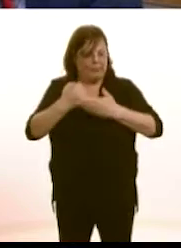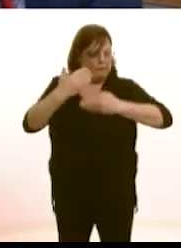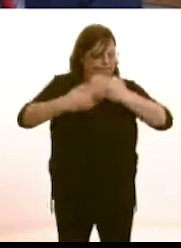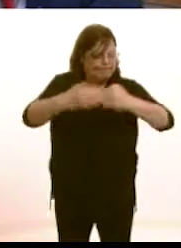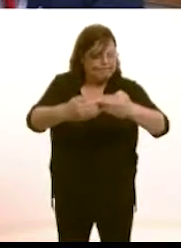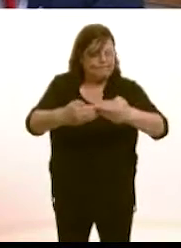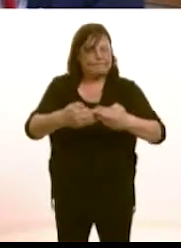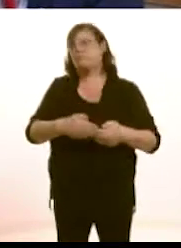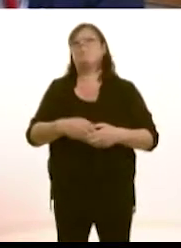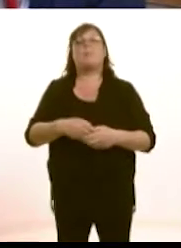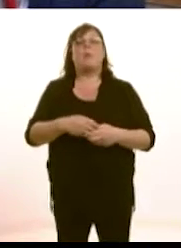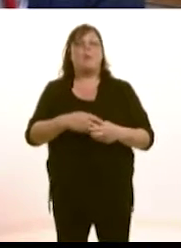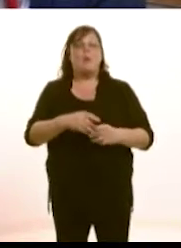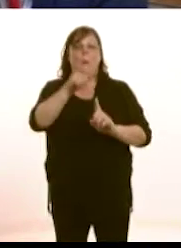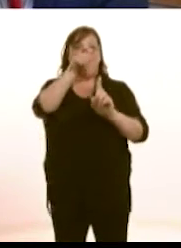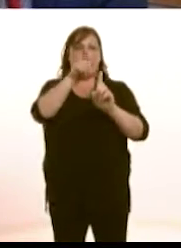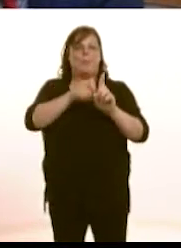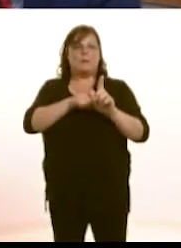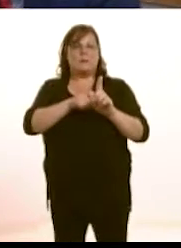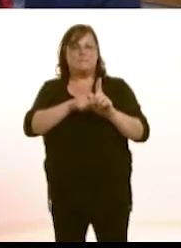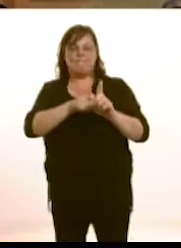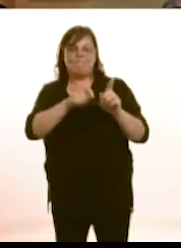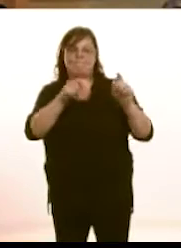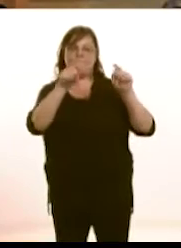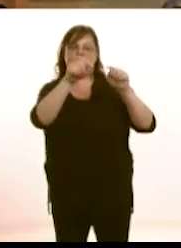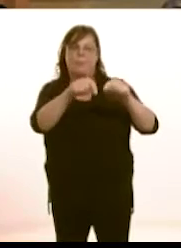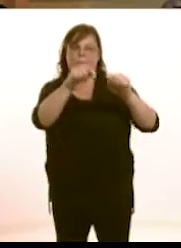Creating the offence is one thing; finding enough evidence to prosecute can be tougher.